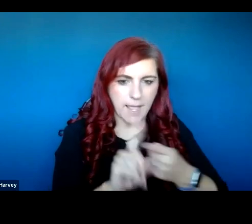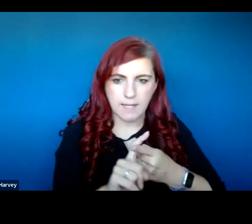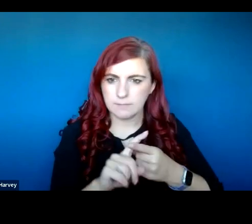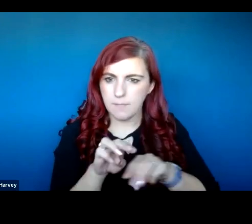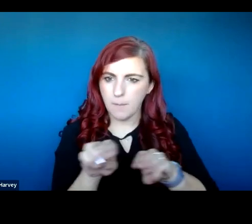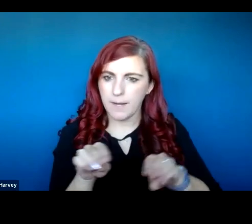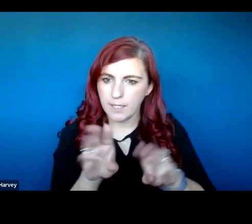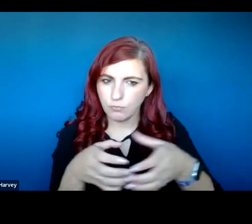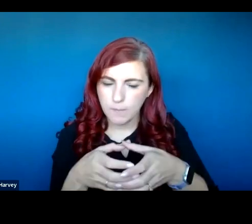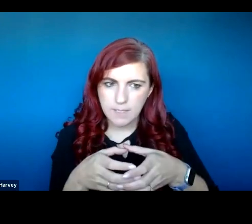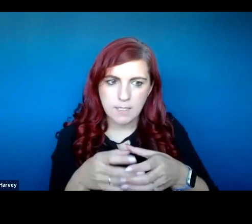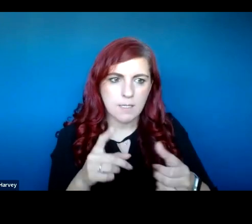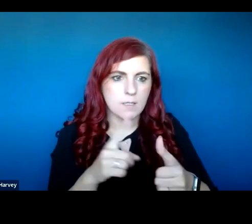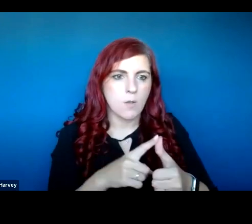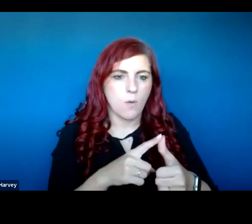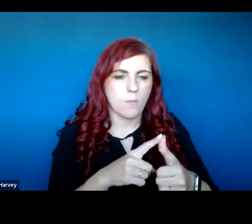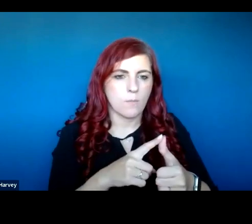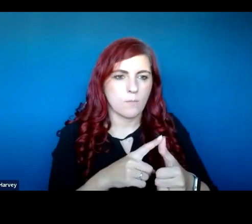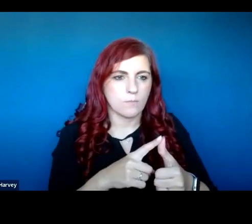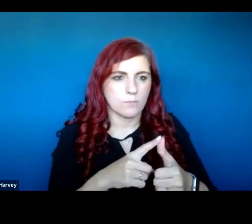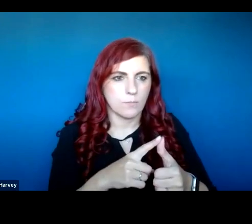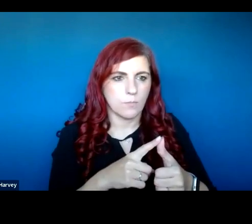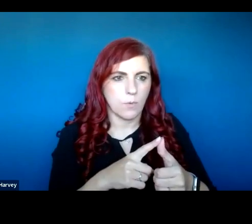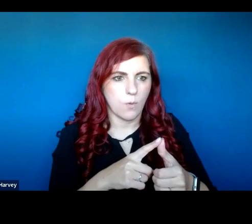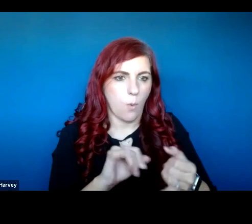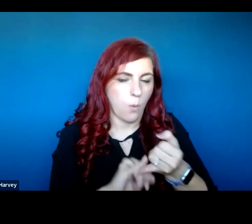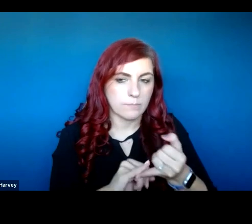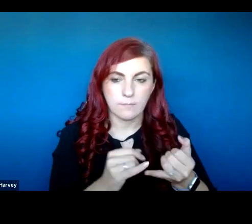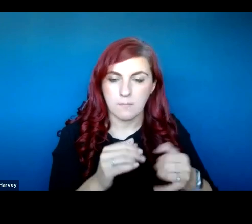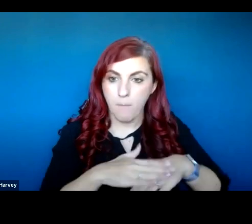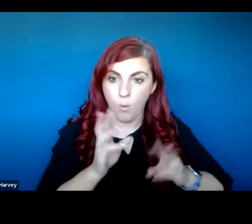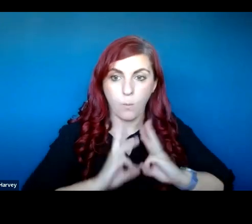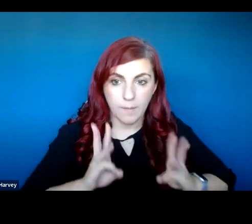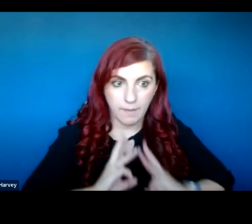So groups that were overrepresented in our survey are women, people with high